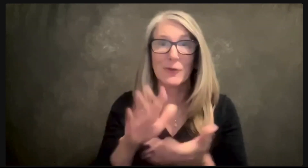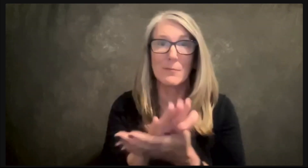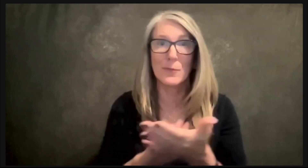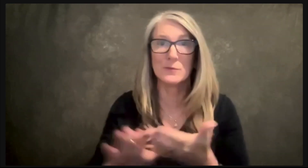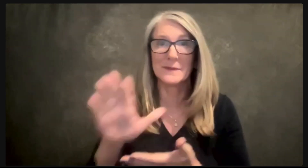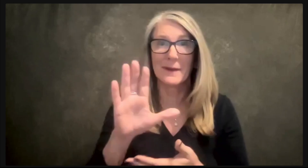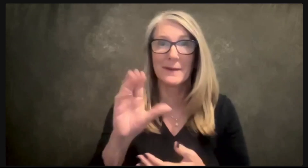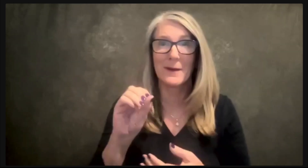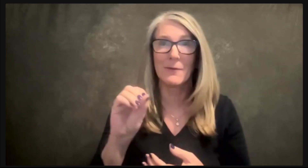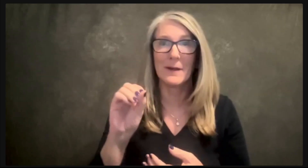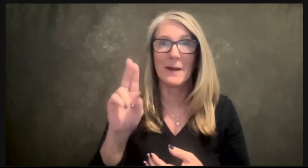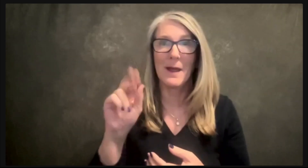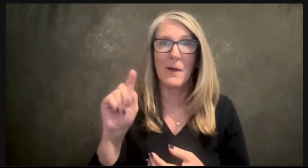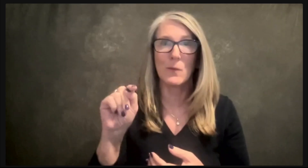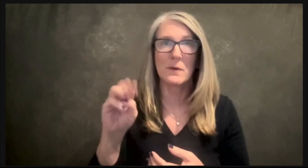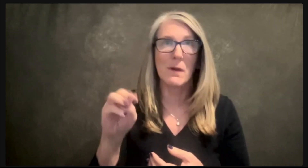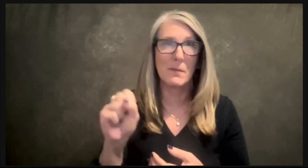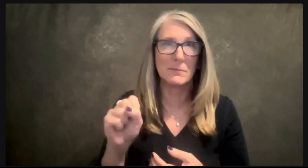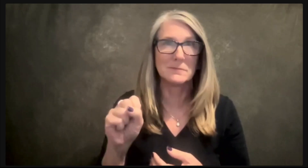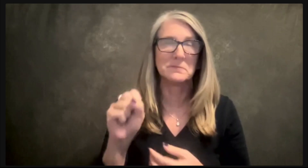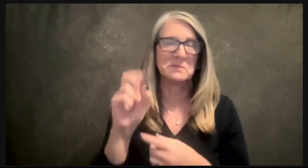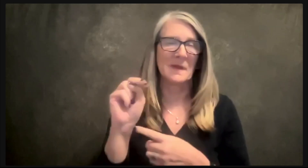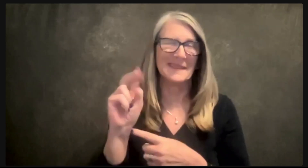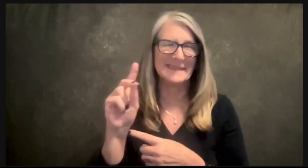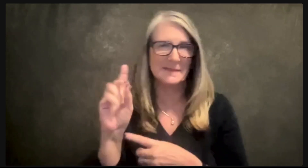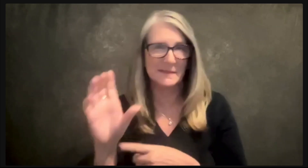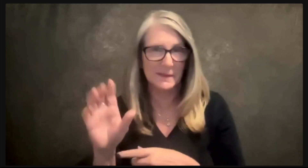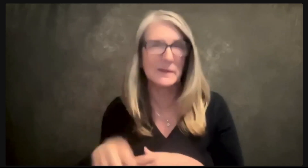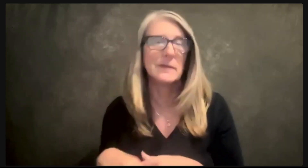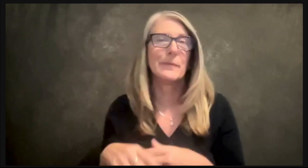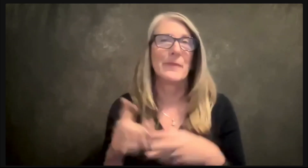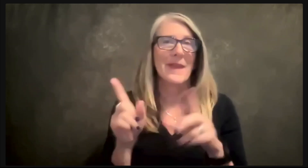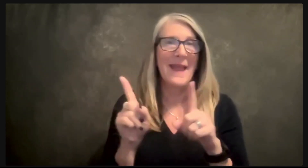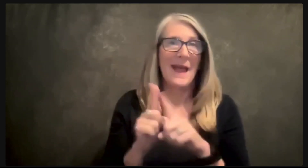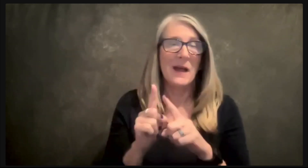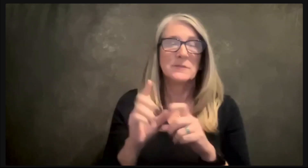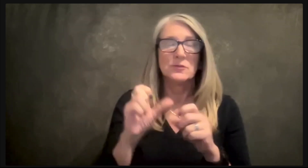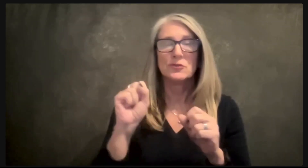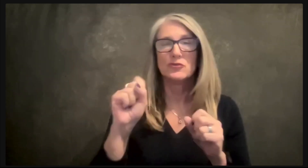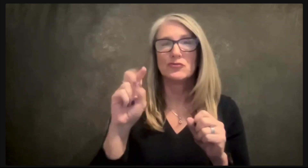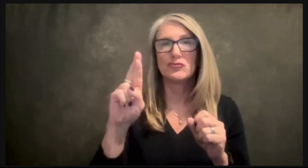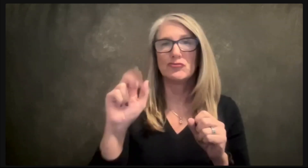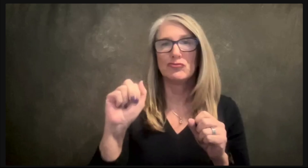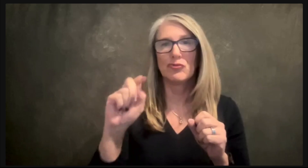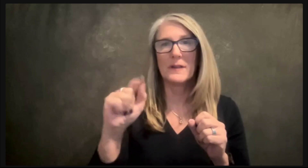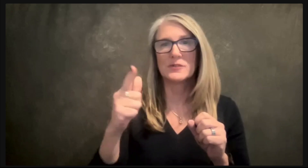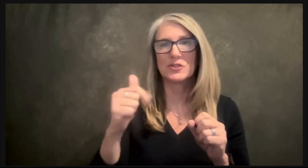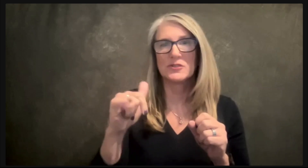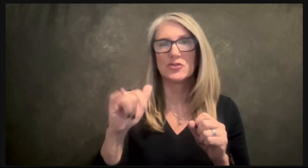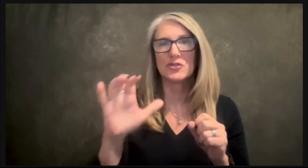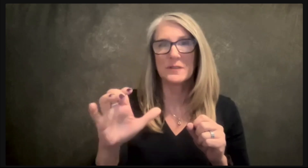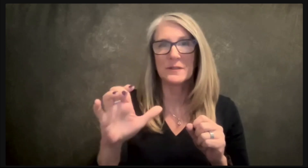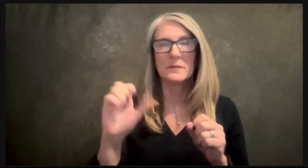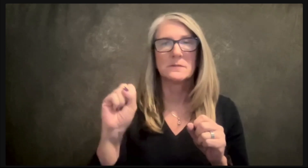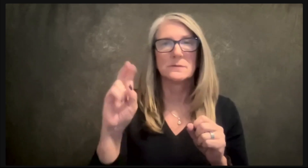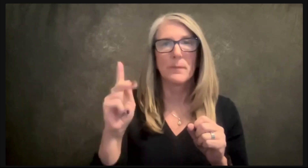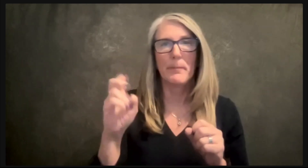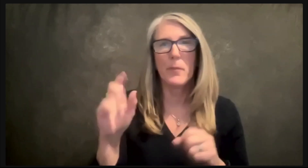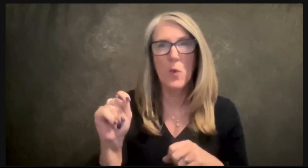I work here at the National Deaf Center on postsecondary outcomes, also known as NDC.